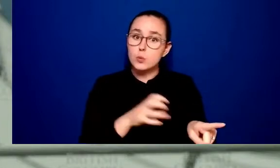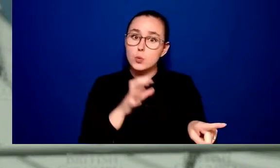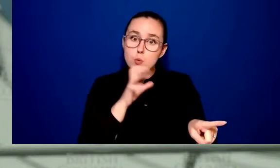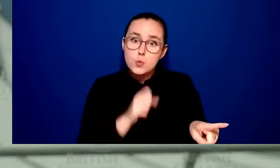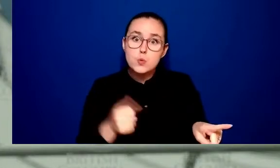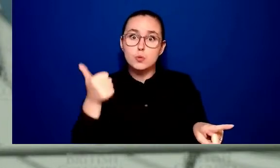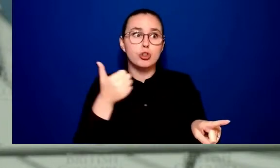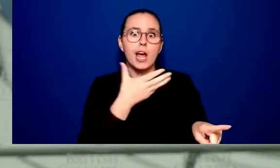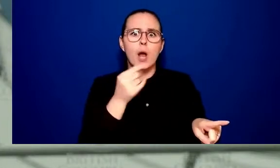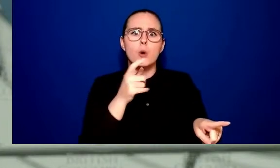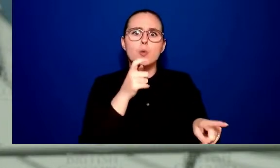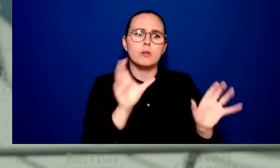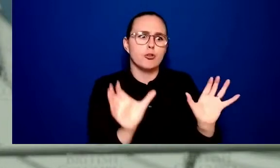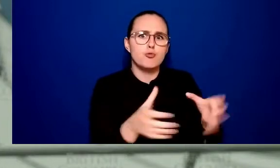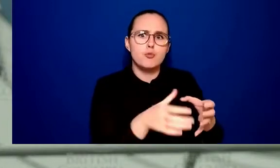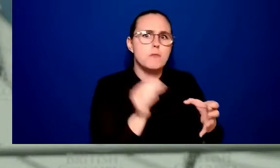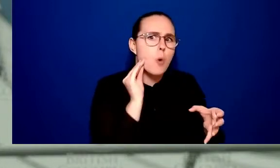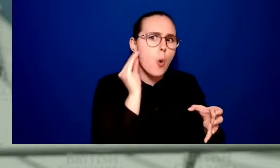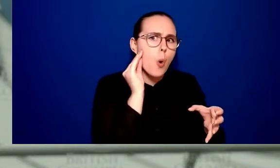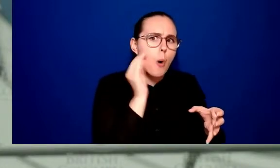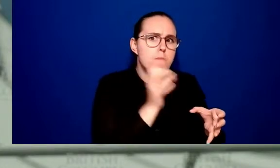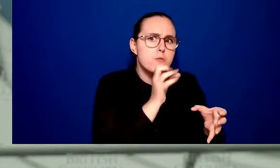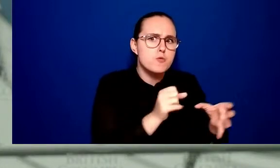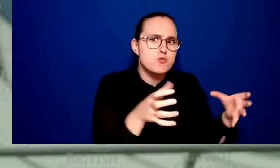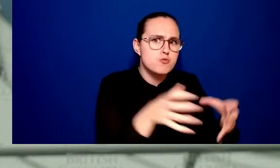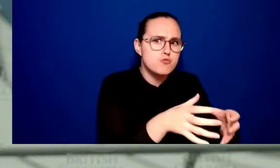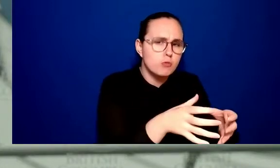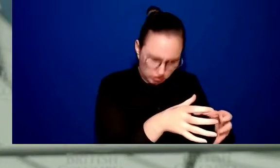populations and will be gathering that data and looking